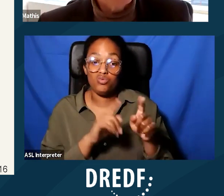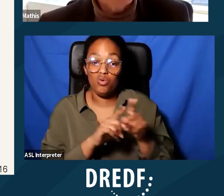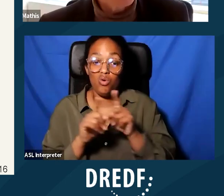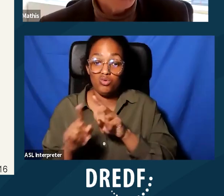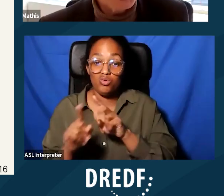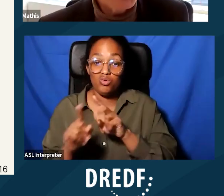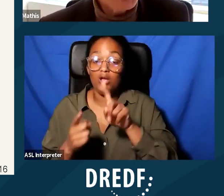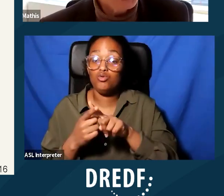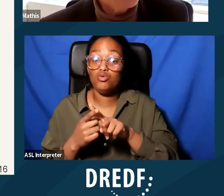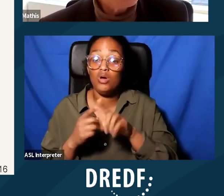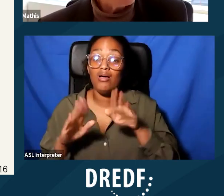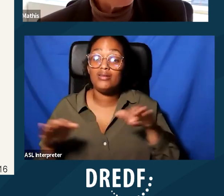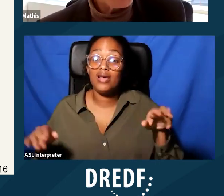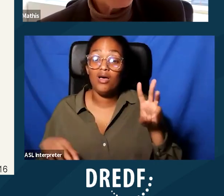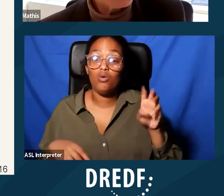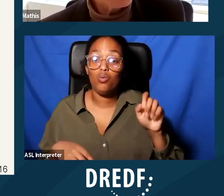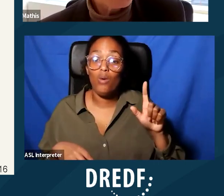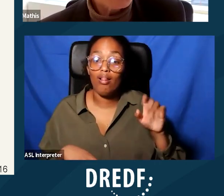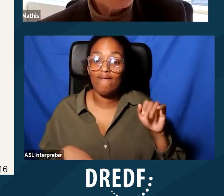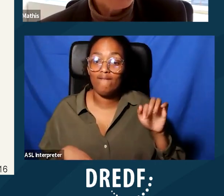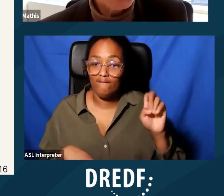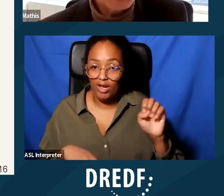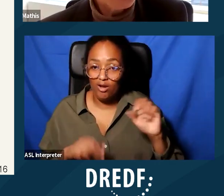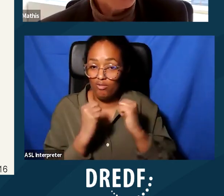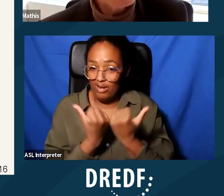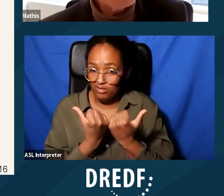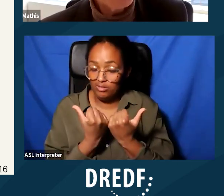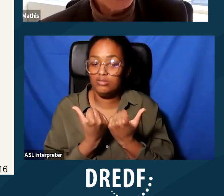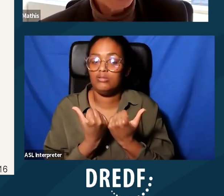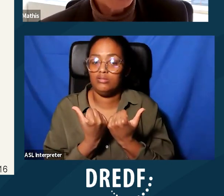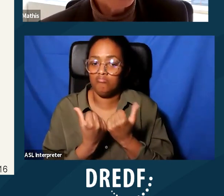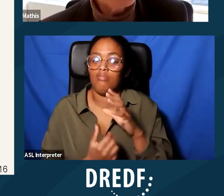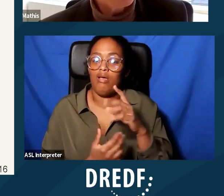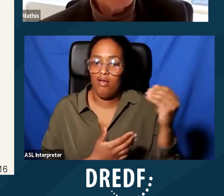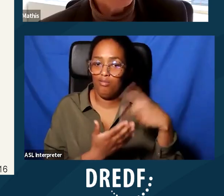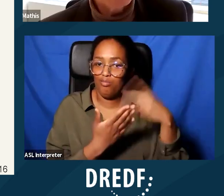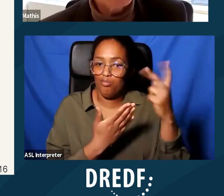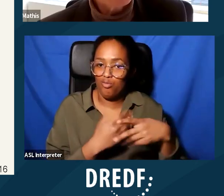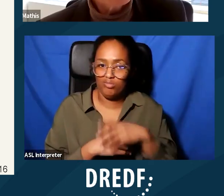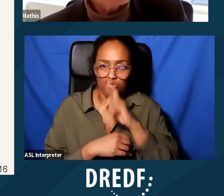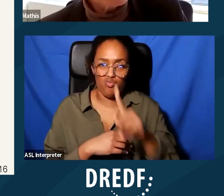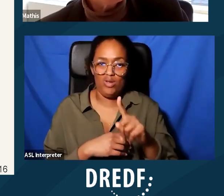law over the past decades. And the rules also apply to child welfare agencies and programs.